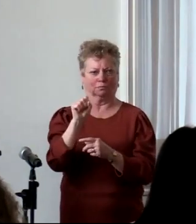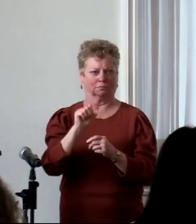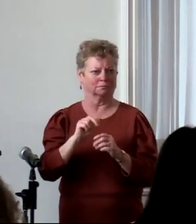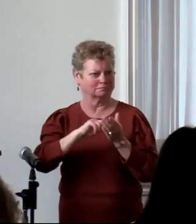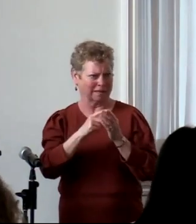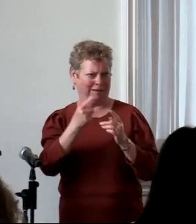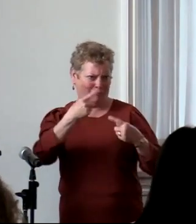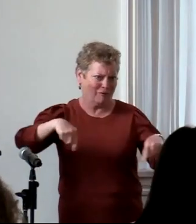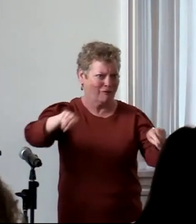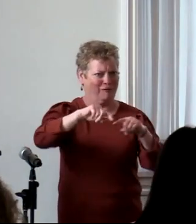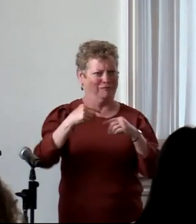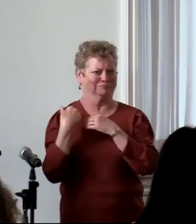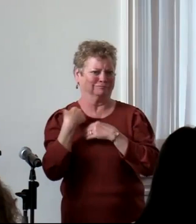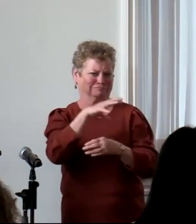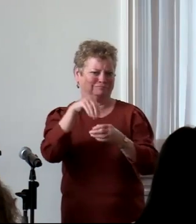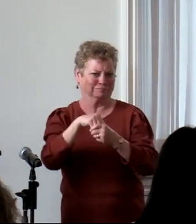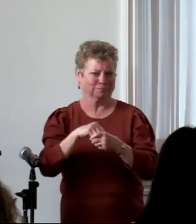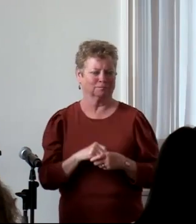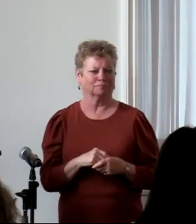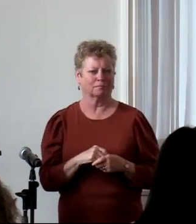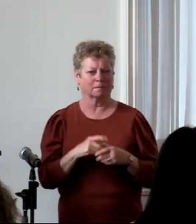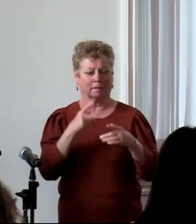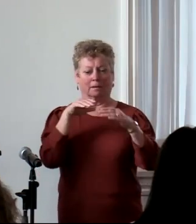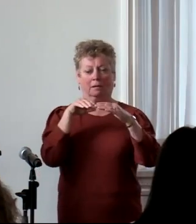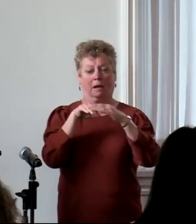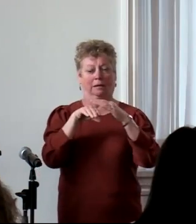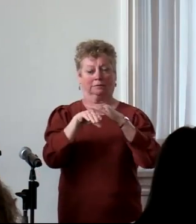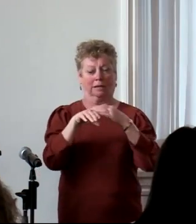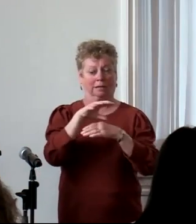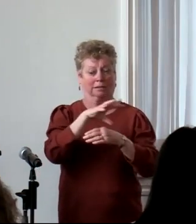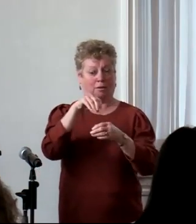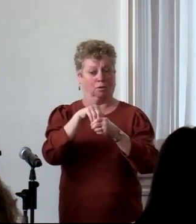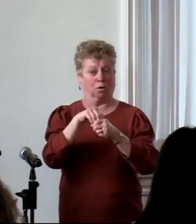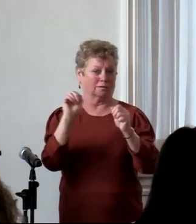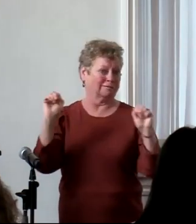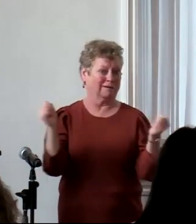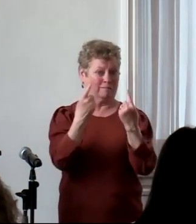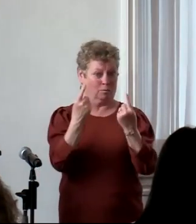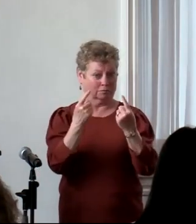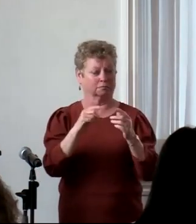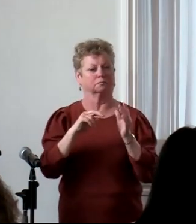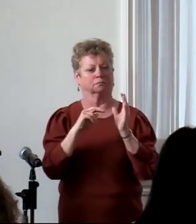As this theme is Access Includes Everyone: Moving The Bar on Quality of Life,